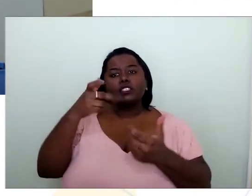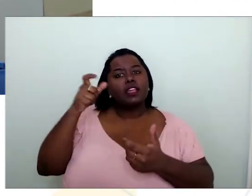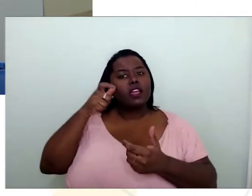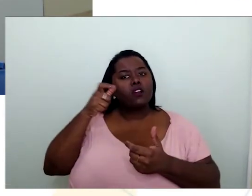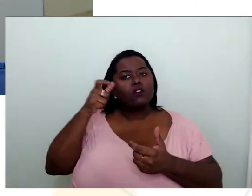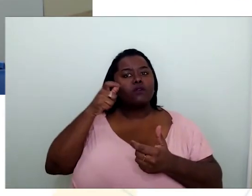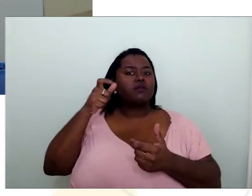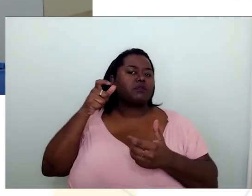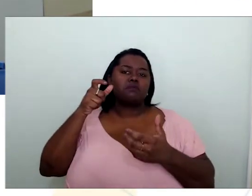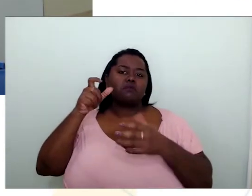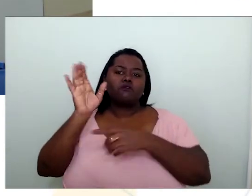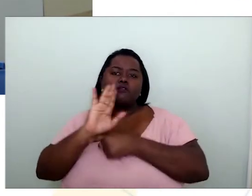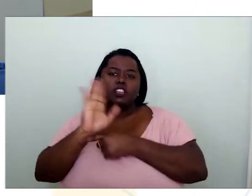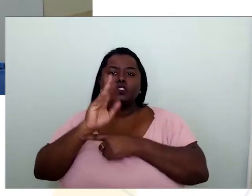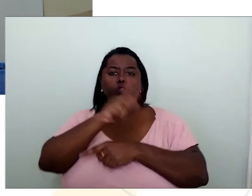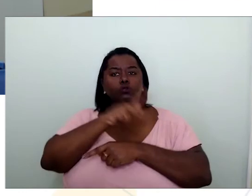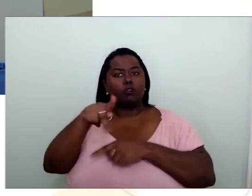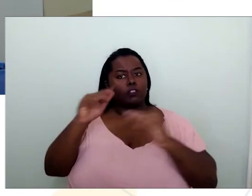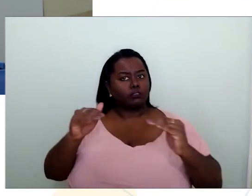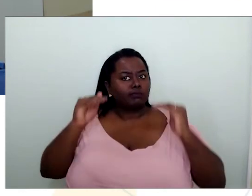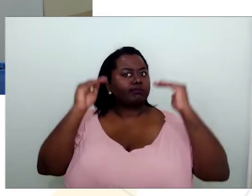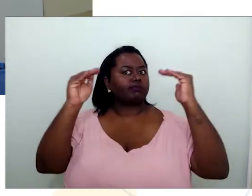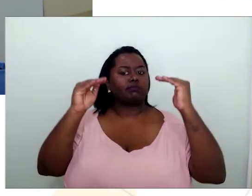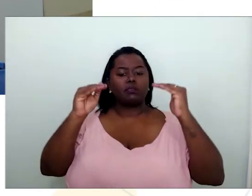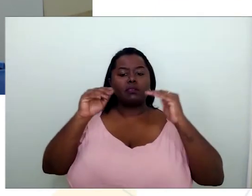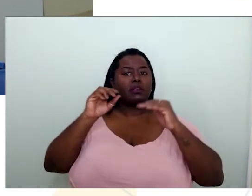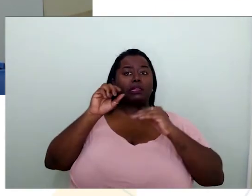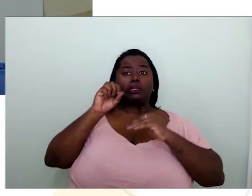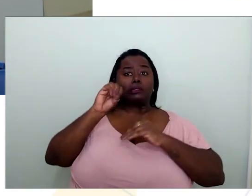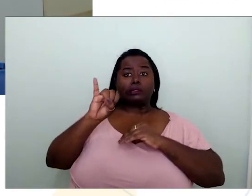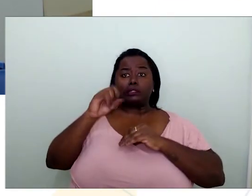an interesting video from a very reputable professor who you'll never be